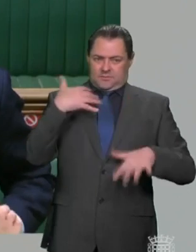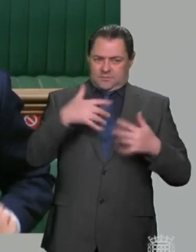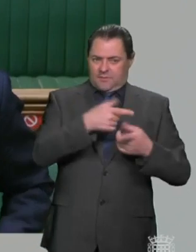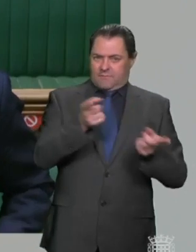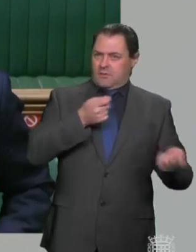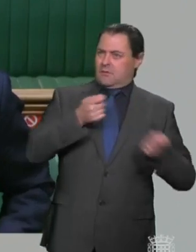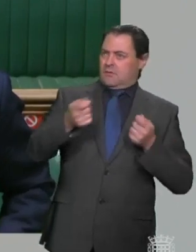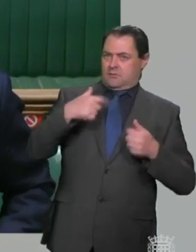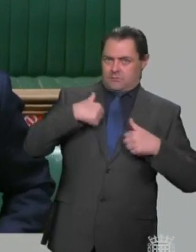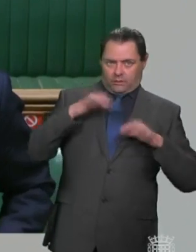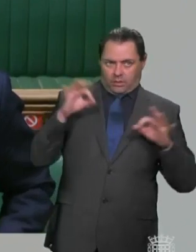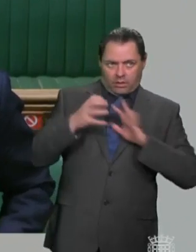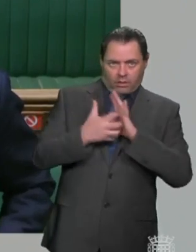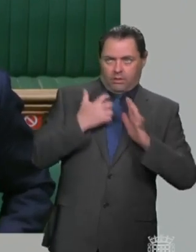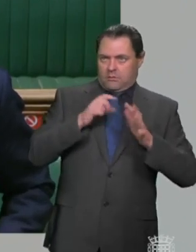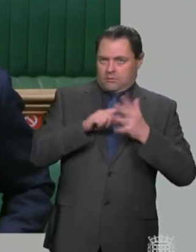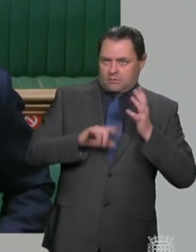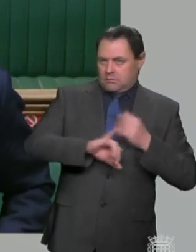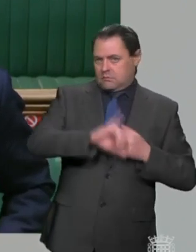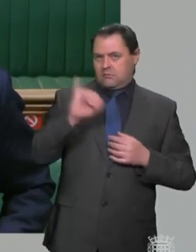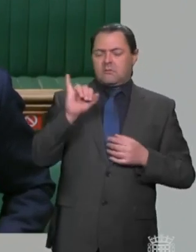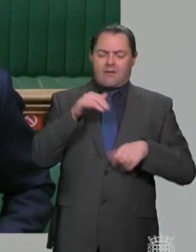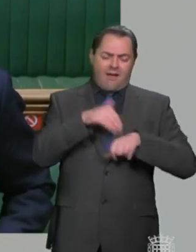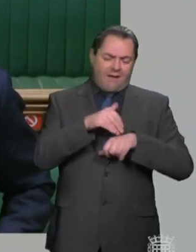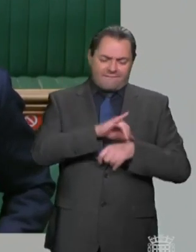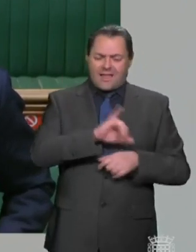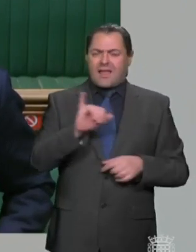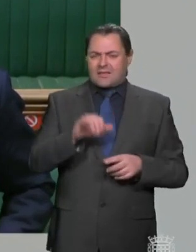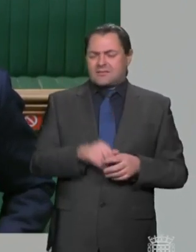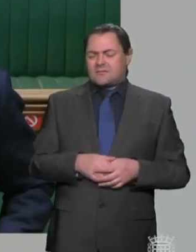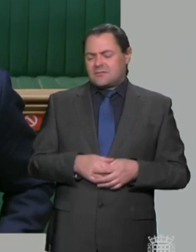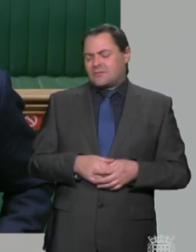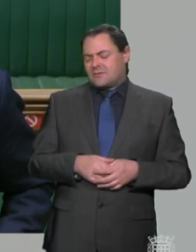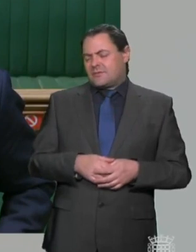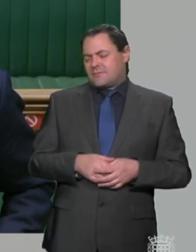postmasters and sub-postmasters who have been affected by that miscarriage of justice. As